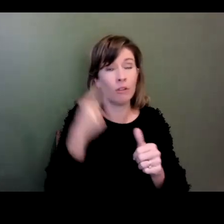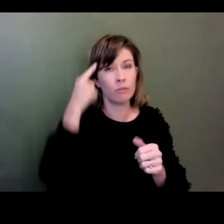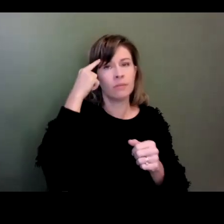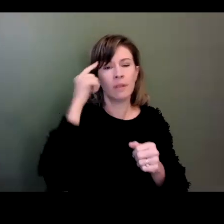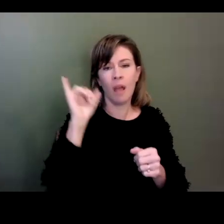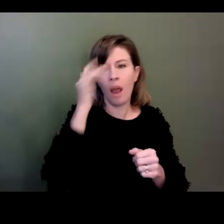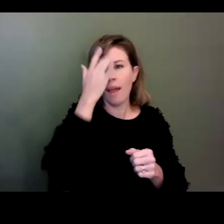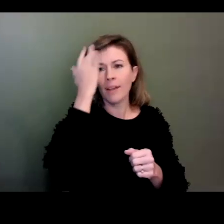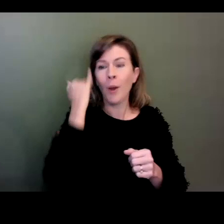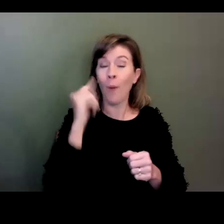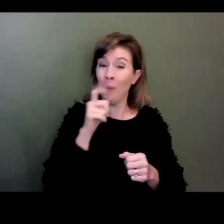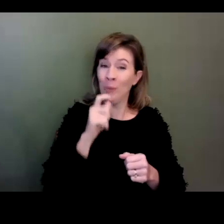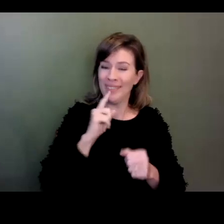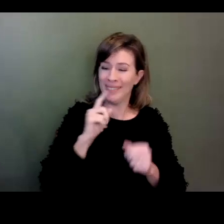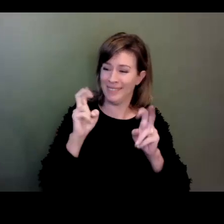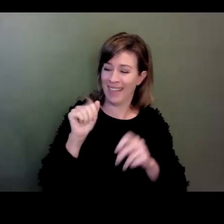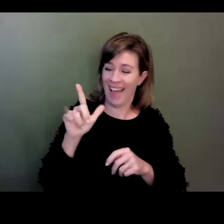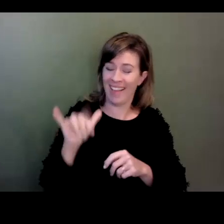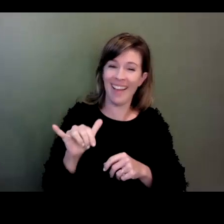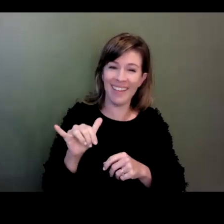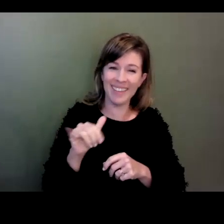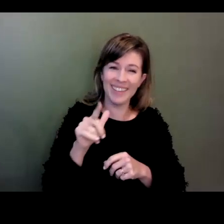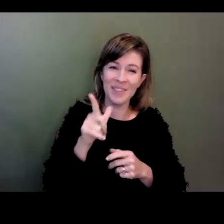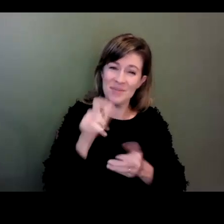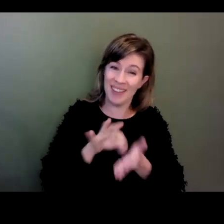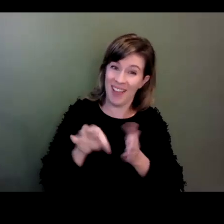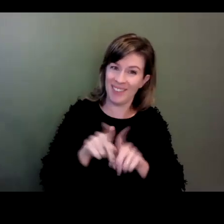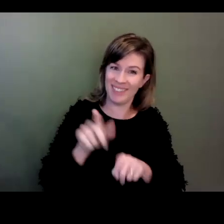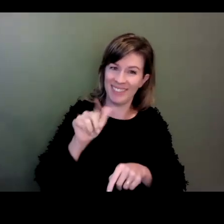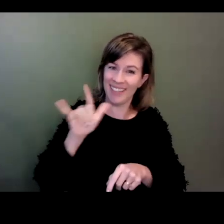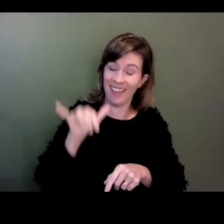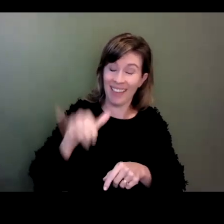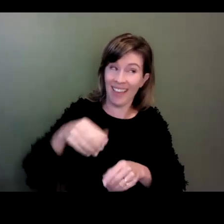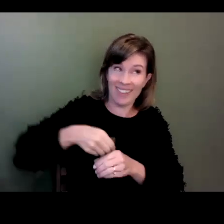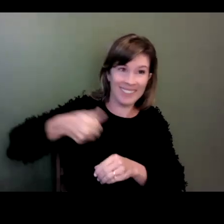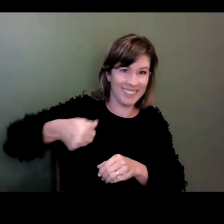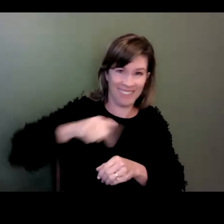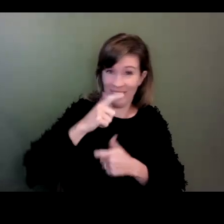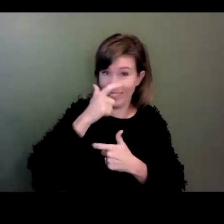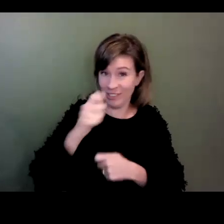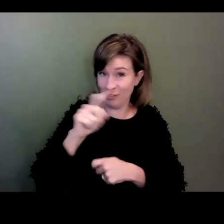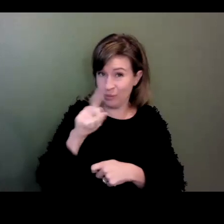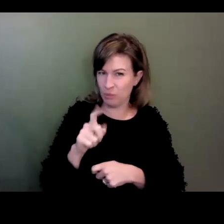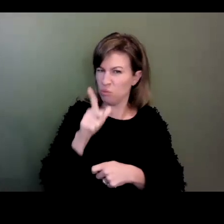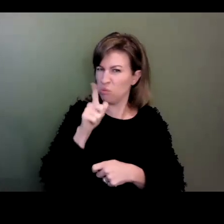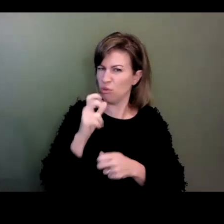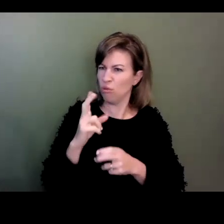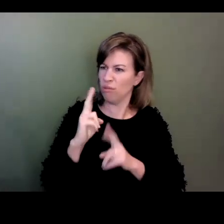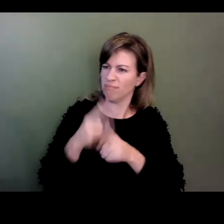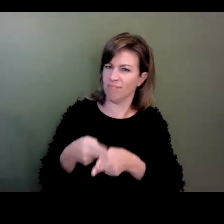ally, right? Because that's another very interesting question, like who counts as allies? What I mean by that is